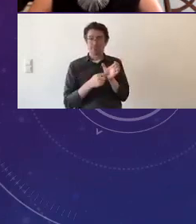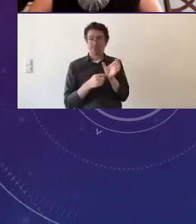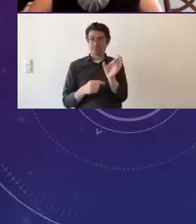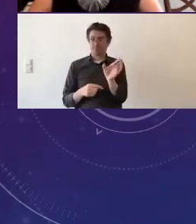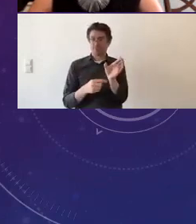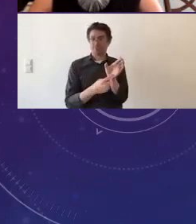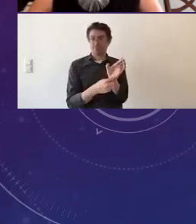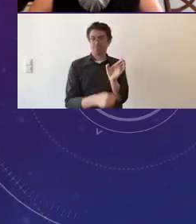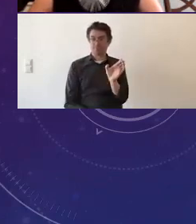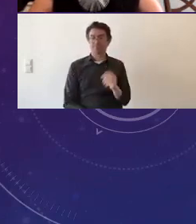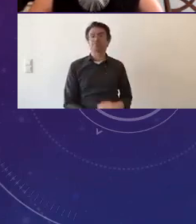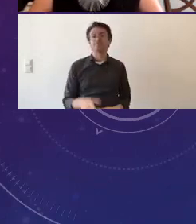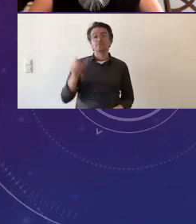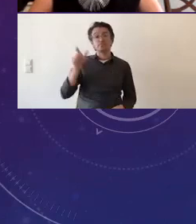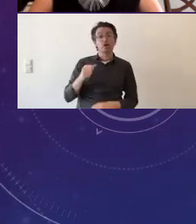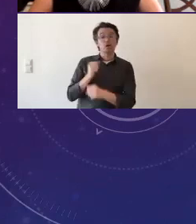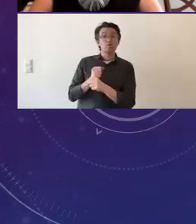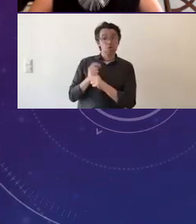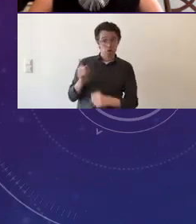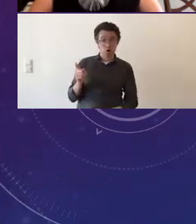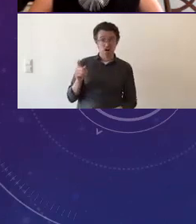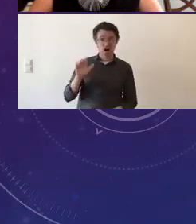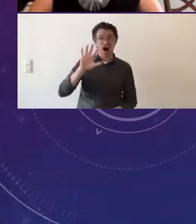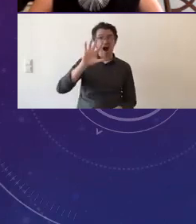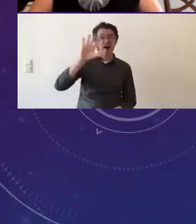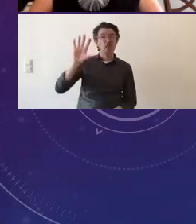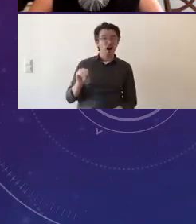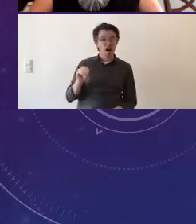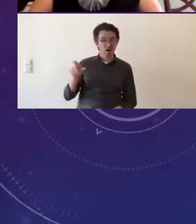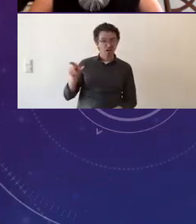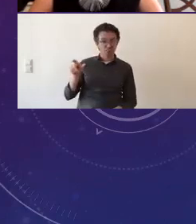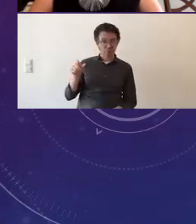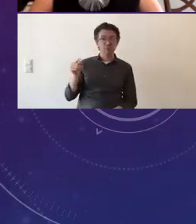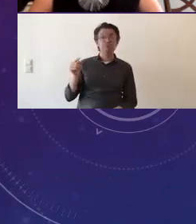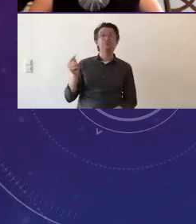using it back home and sometimes during our staff meeting and the background we